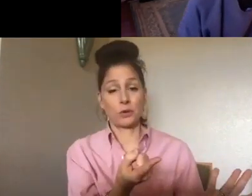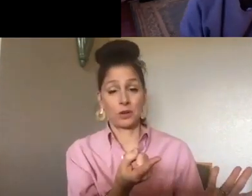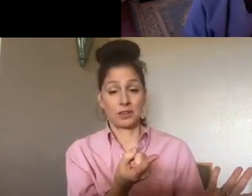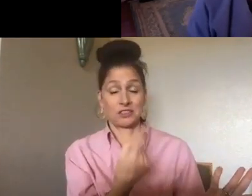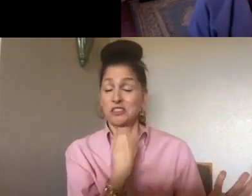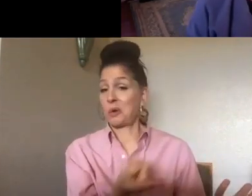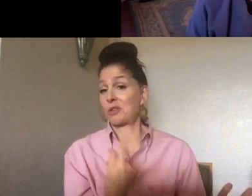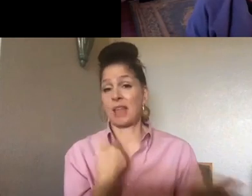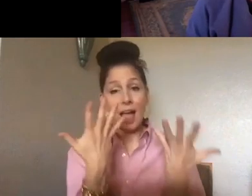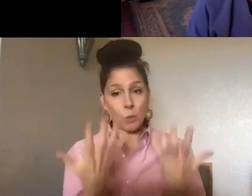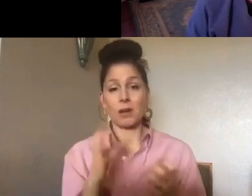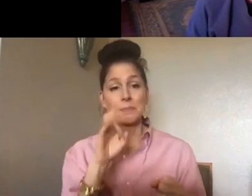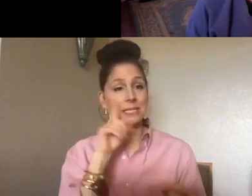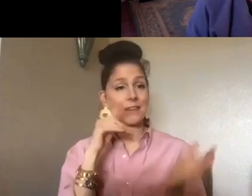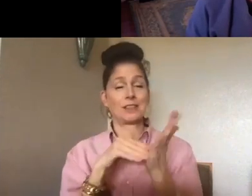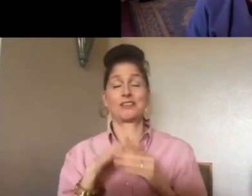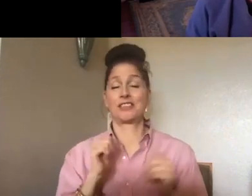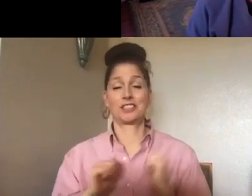I just said, "I want to be a deaf doctor on your